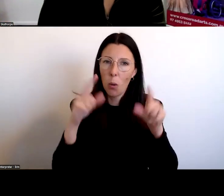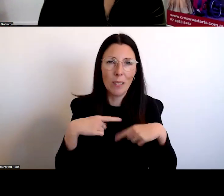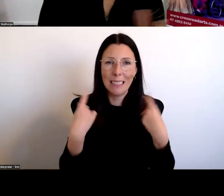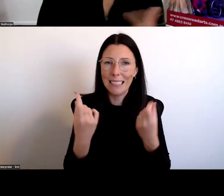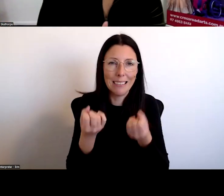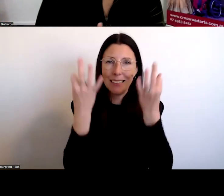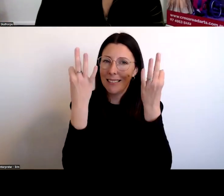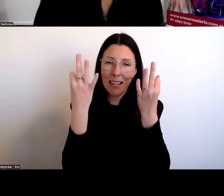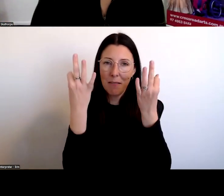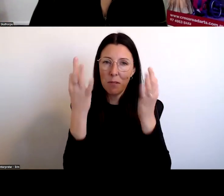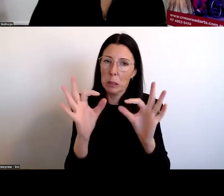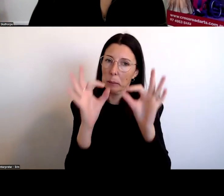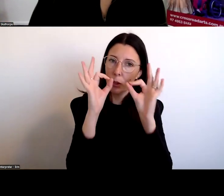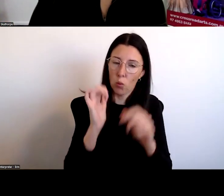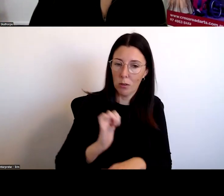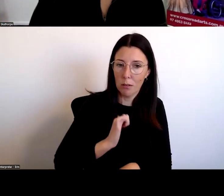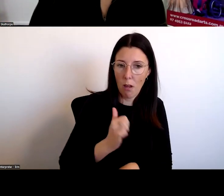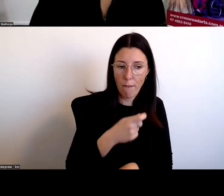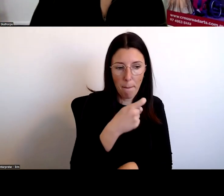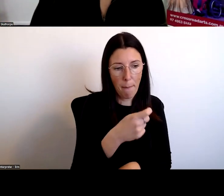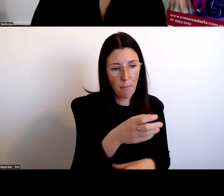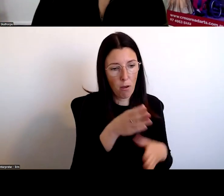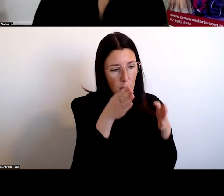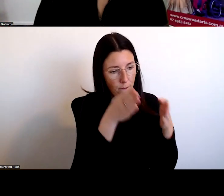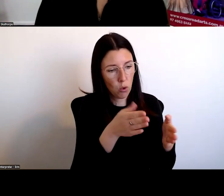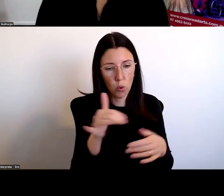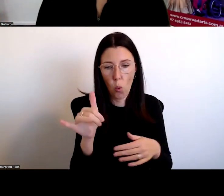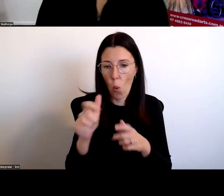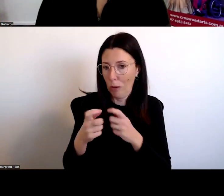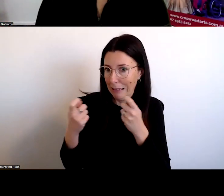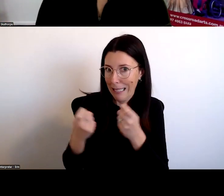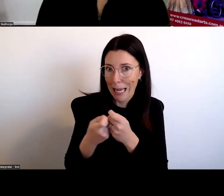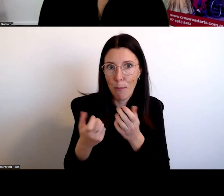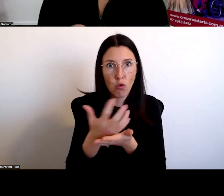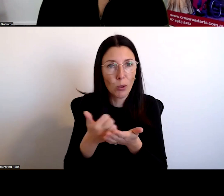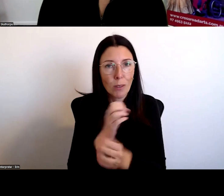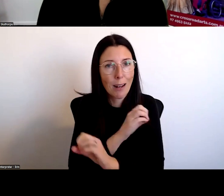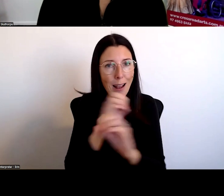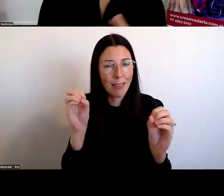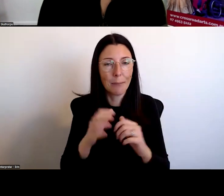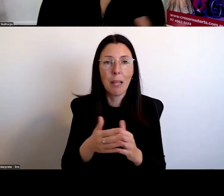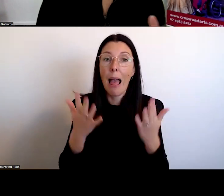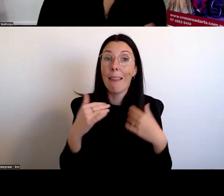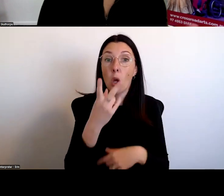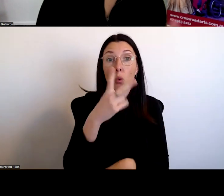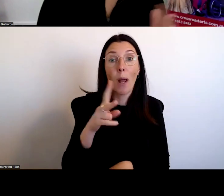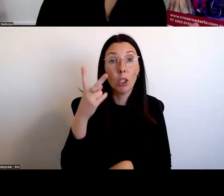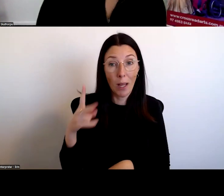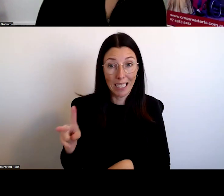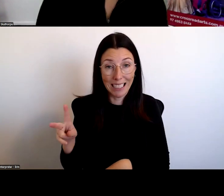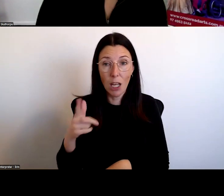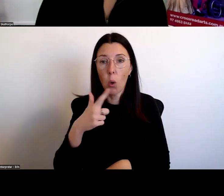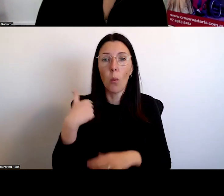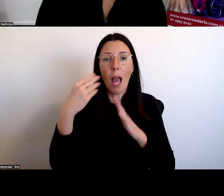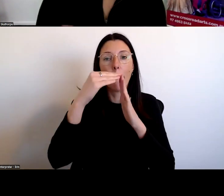resources or team so in 2020, with the Plus1 funding that we applied for back then, we